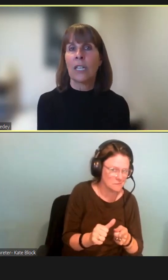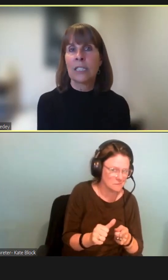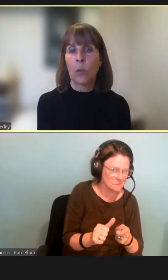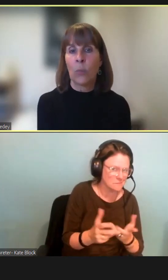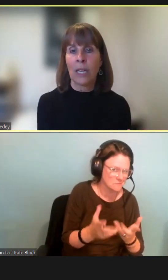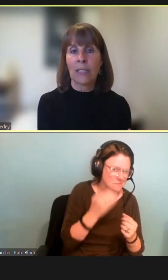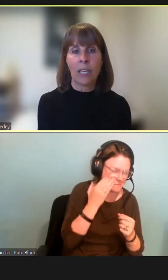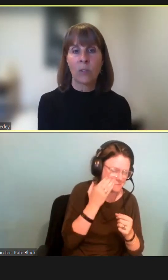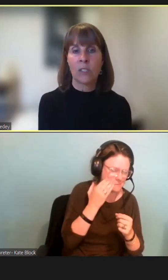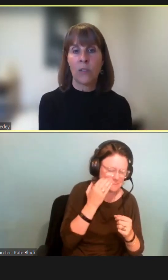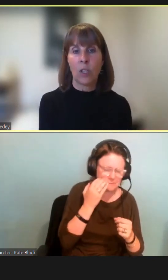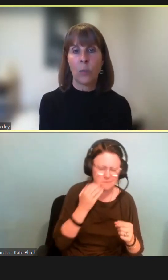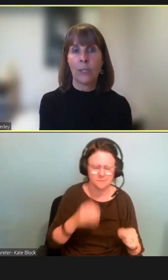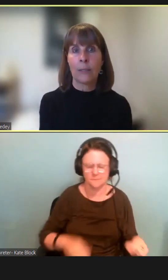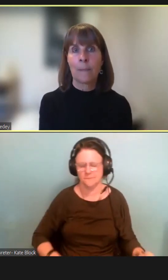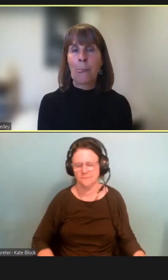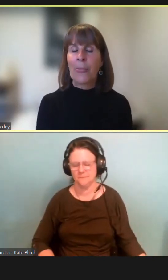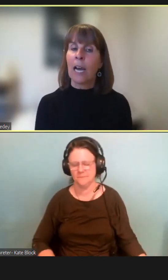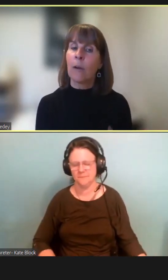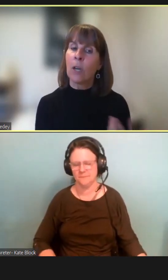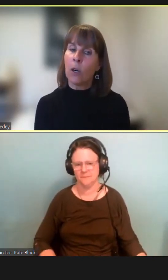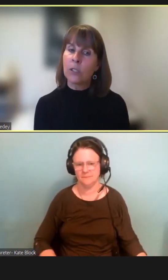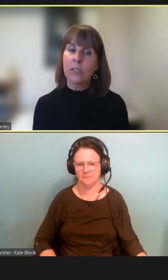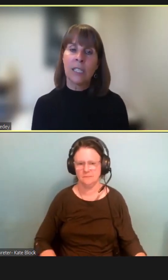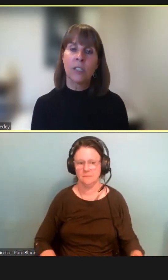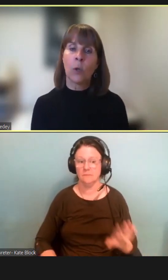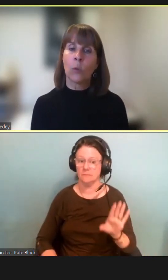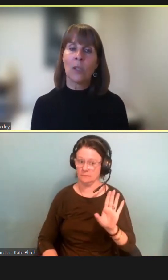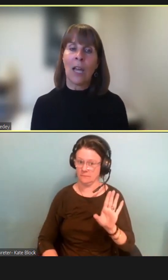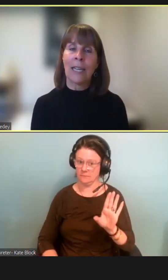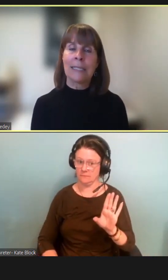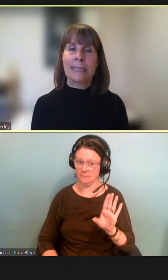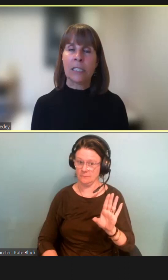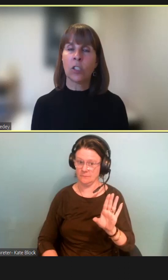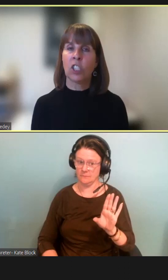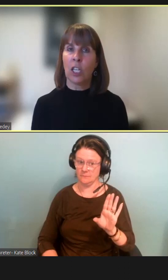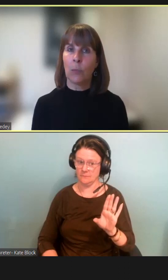impact language development I would also say don't rely on a single check box